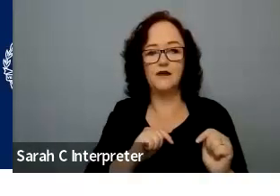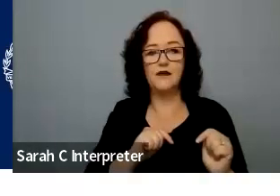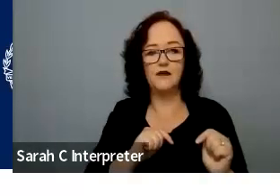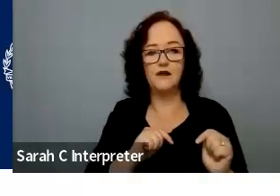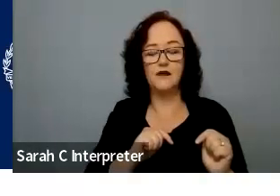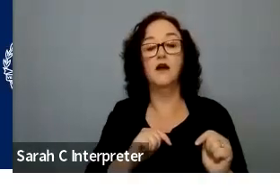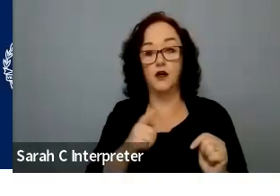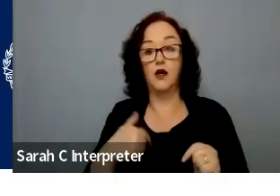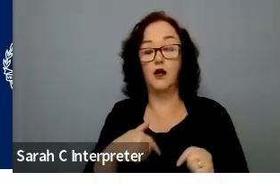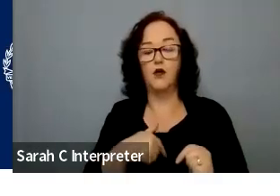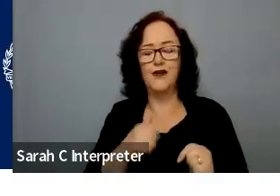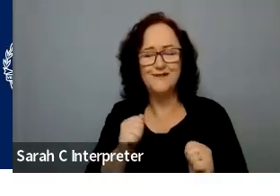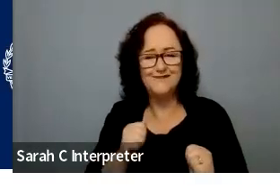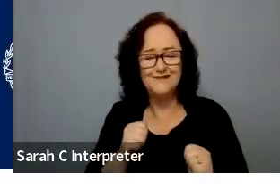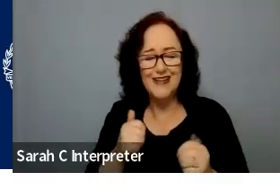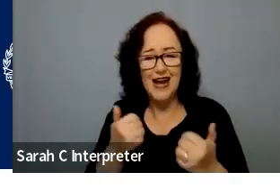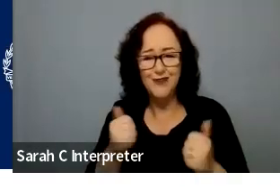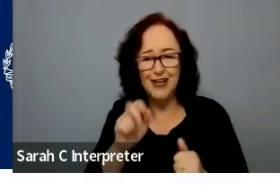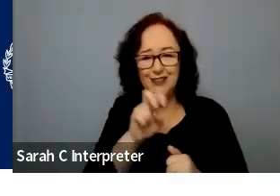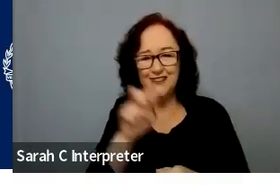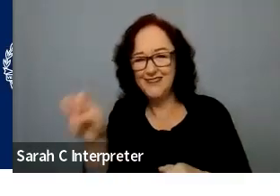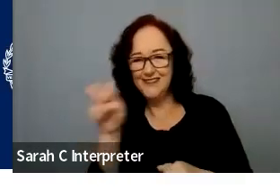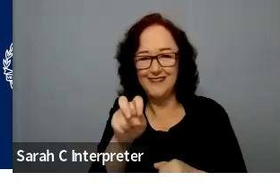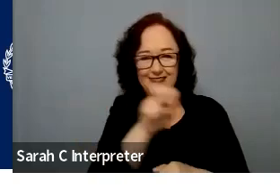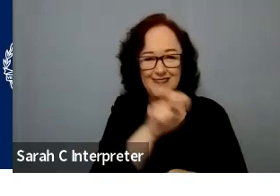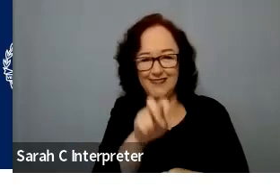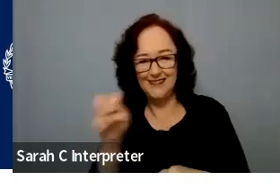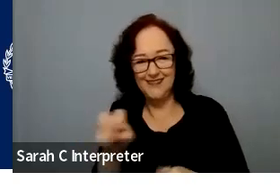I'm trying to move this thing, and that's what's happening, are asked to select